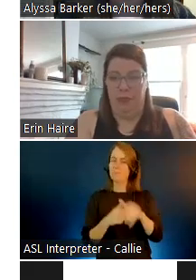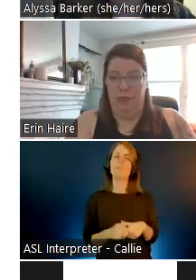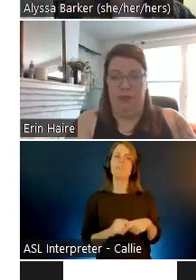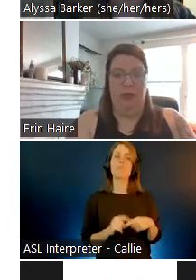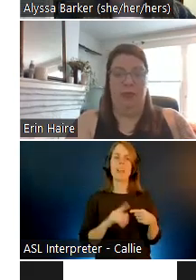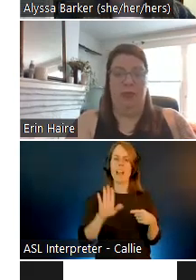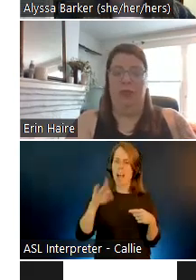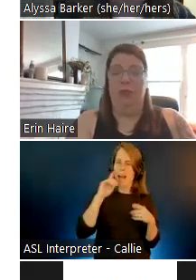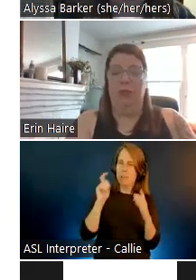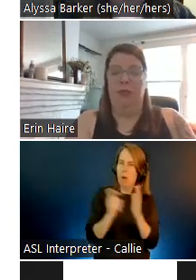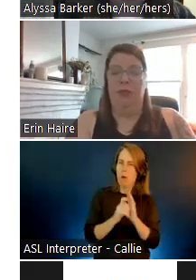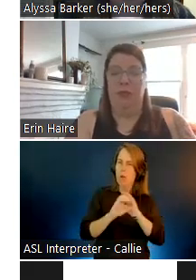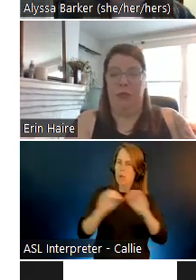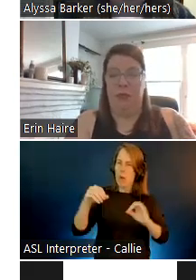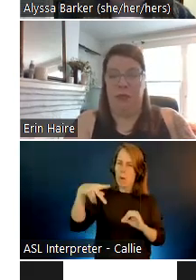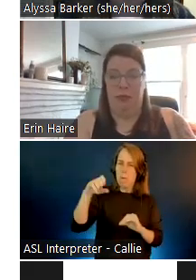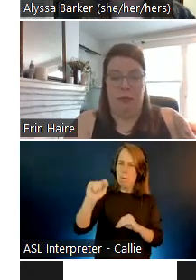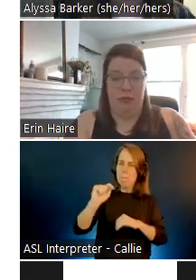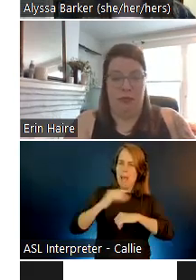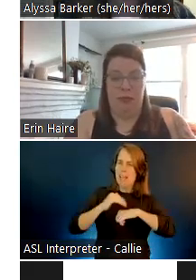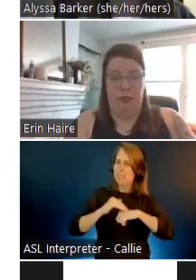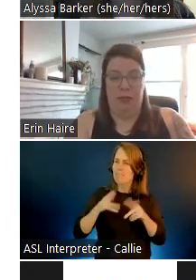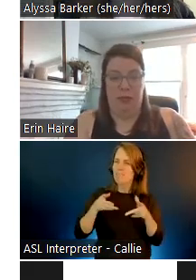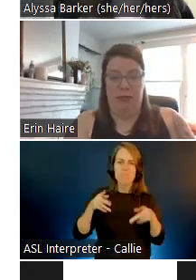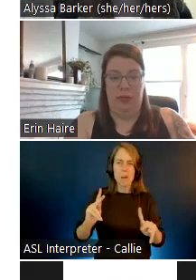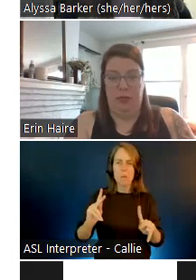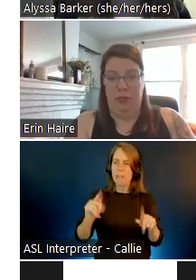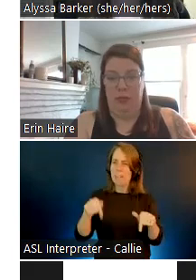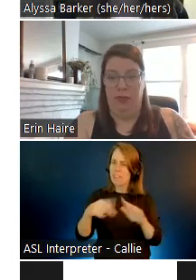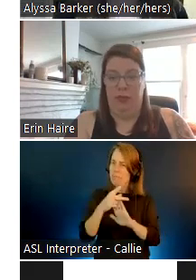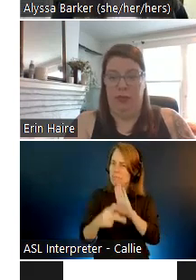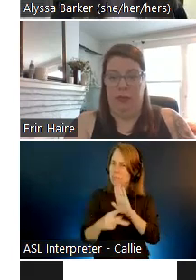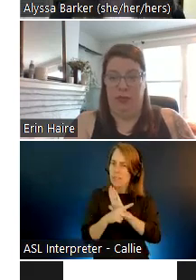cat with me in this apartment she helps with my severe depression